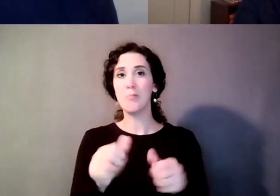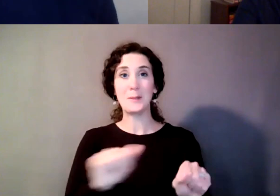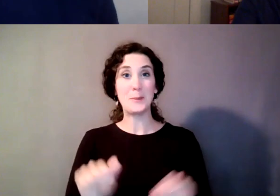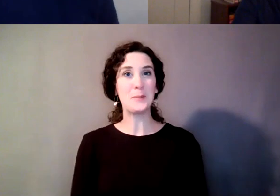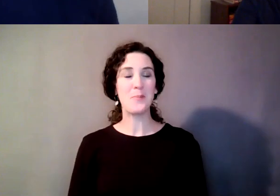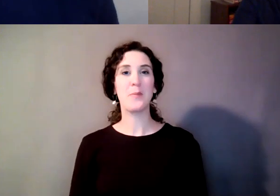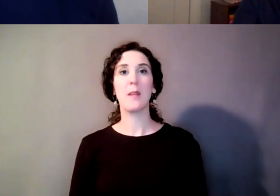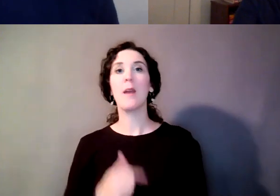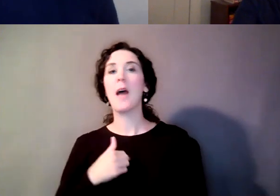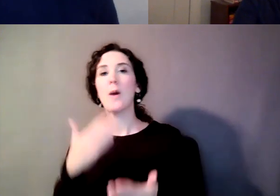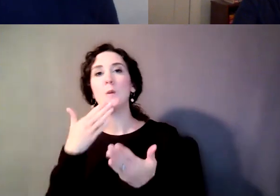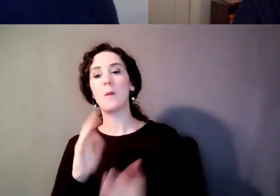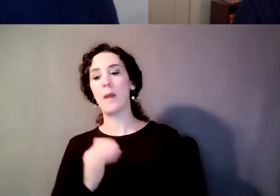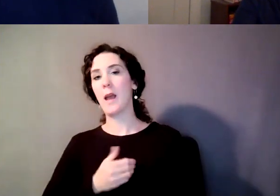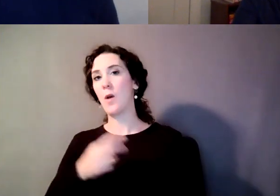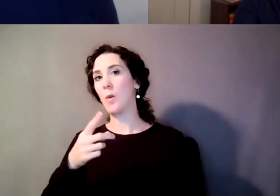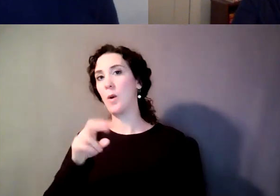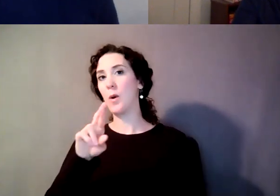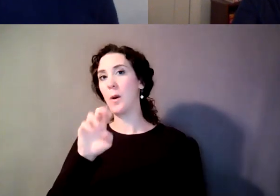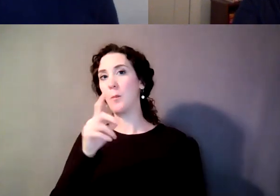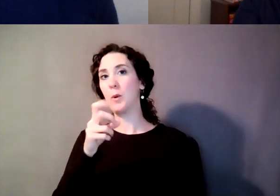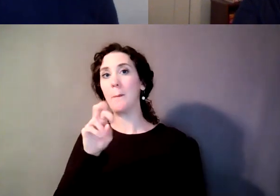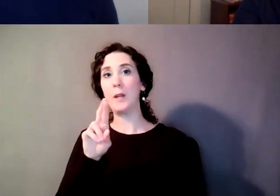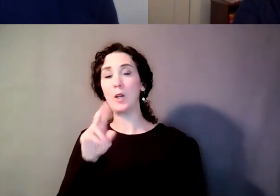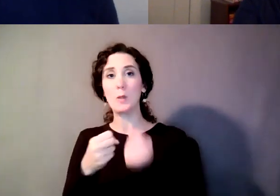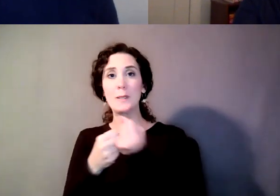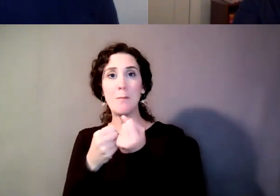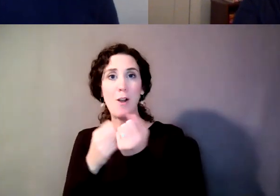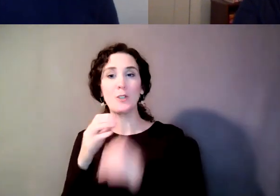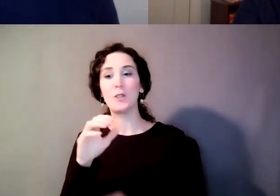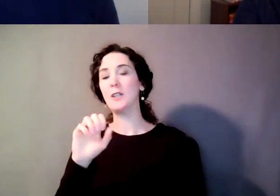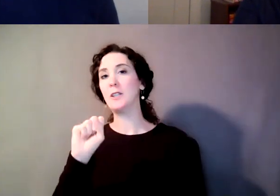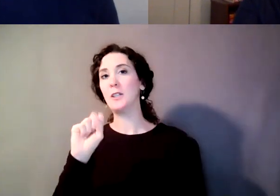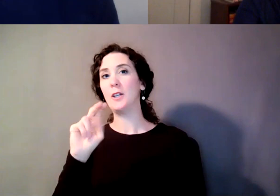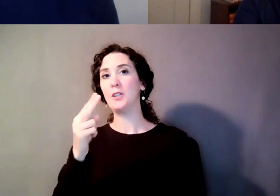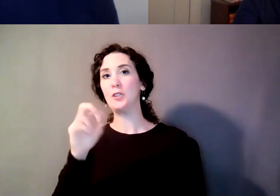I would like to thank our Premier sponsor, sharp notions, as well as our Tiger sponsor,